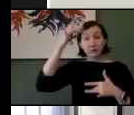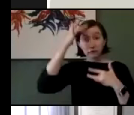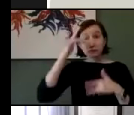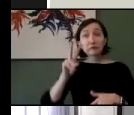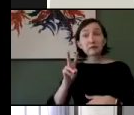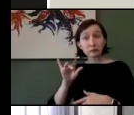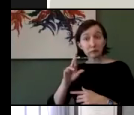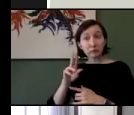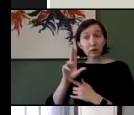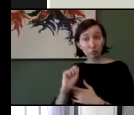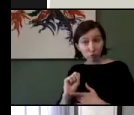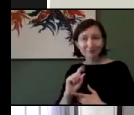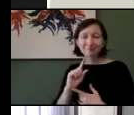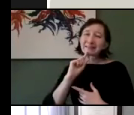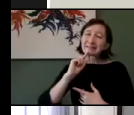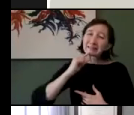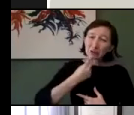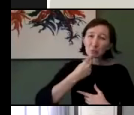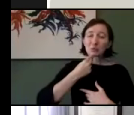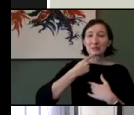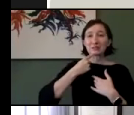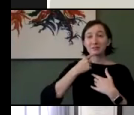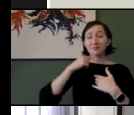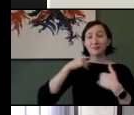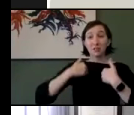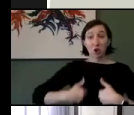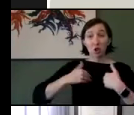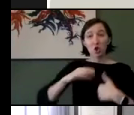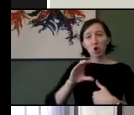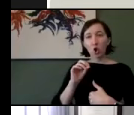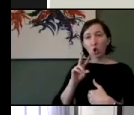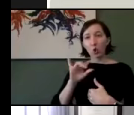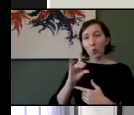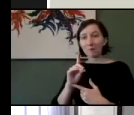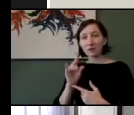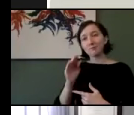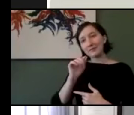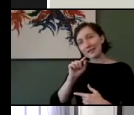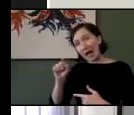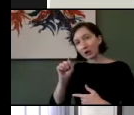it's severe acute respiratory syndrome COVID-2.